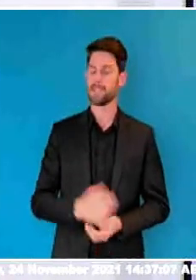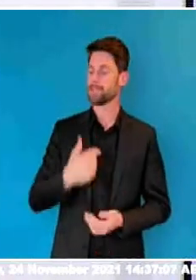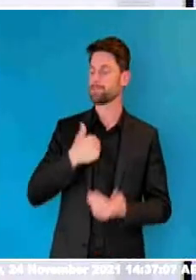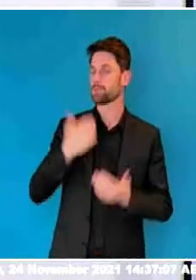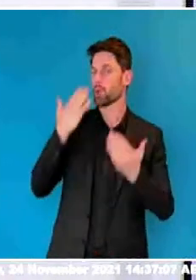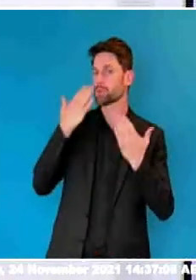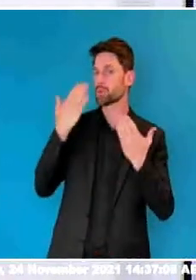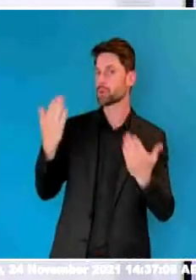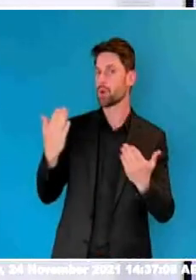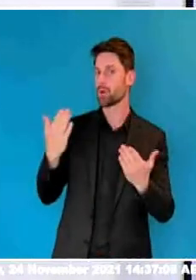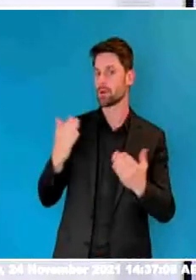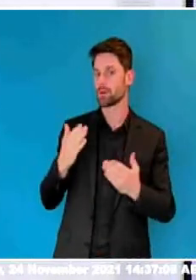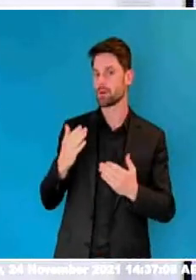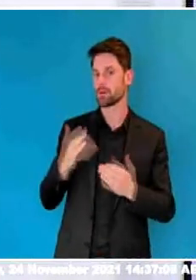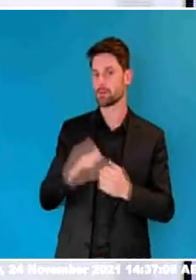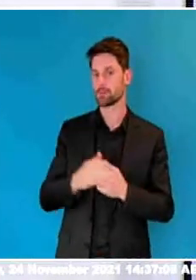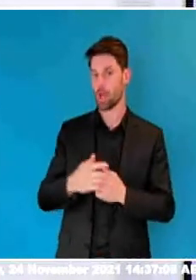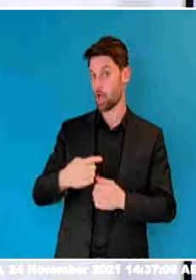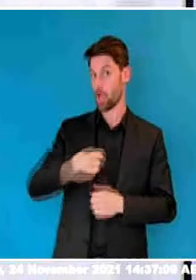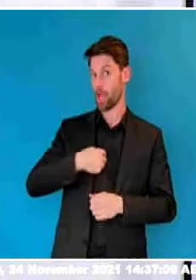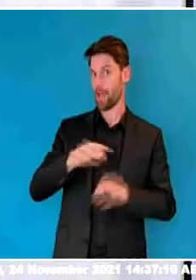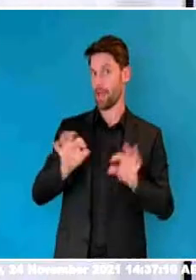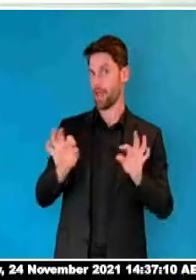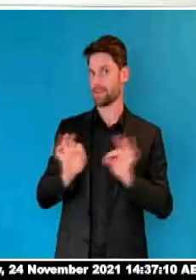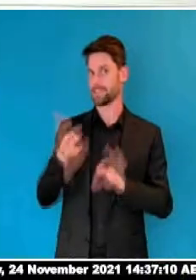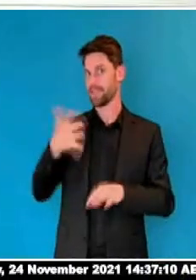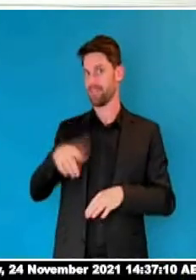But I haven't undertaken such a search so I don't know.